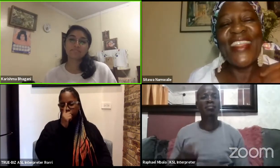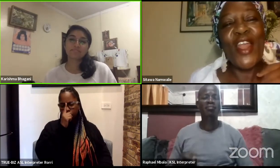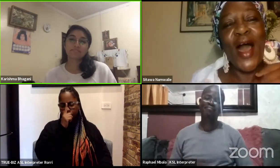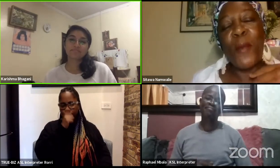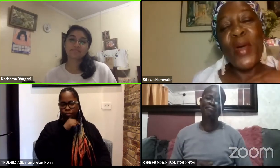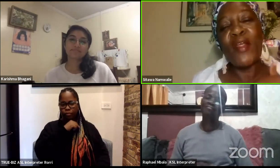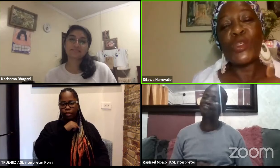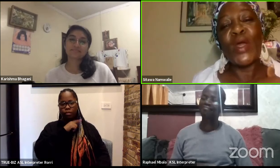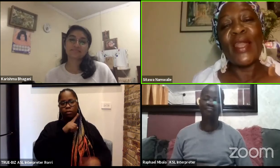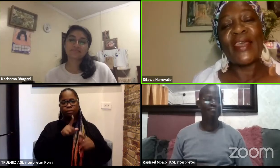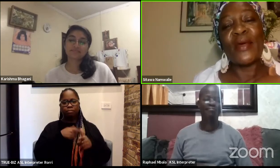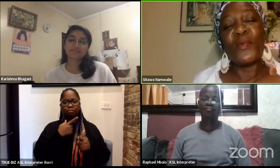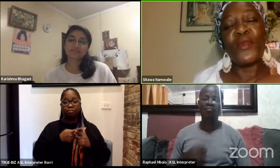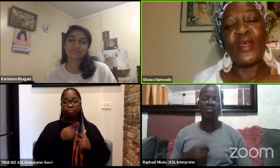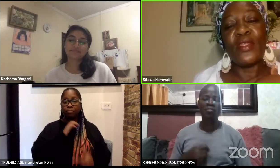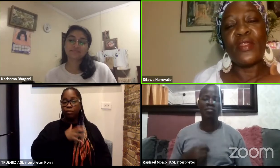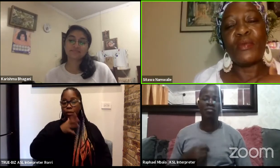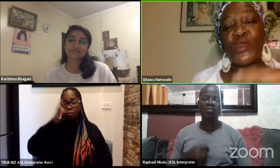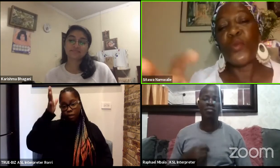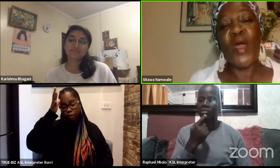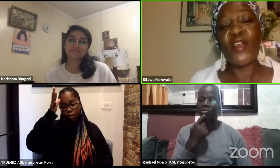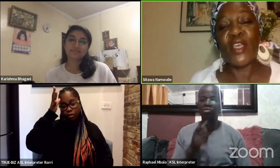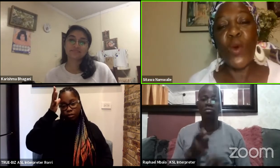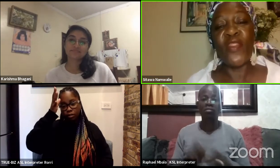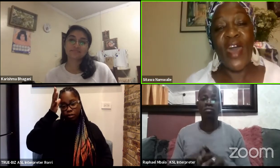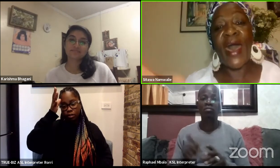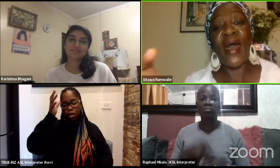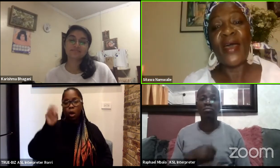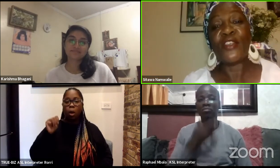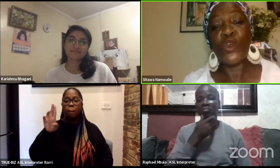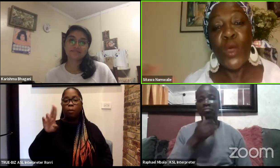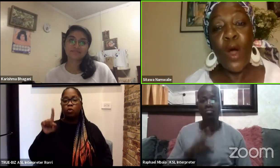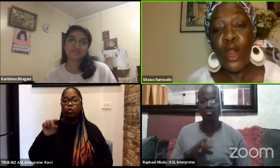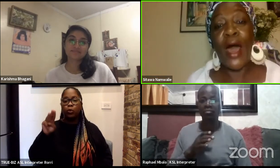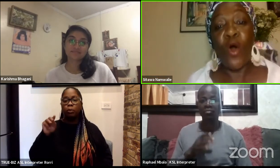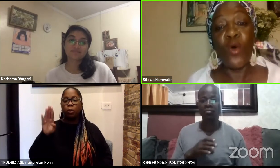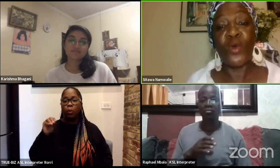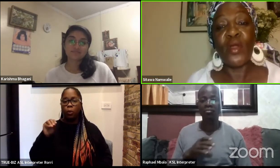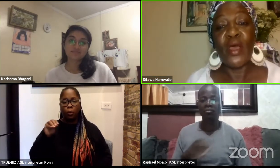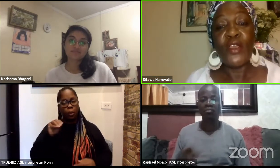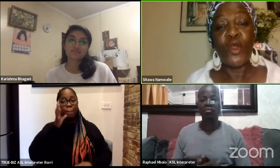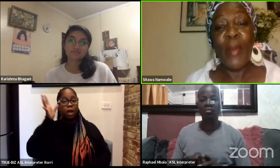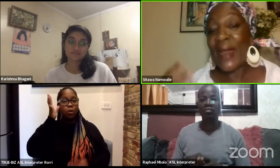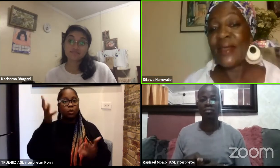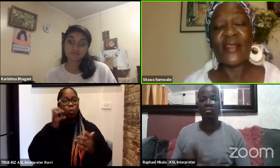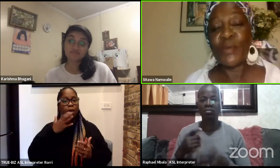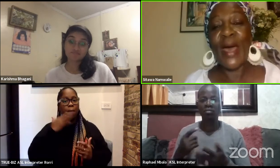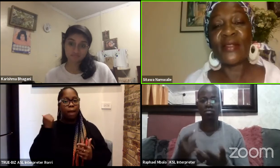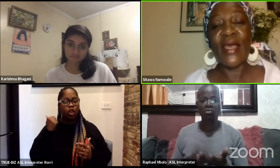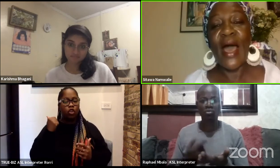and then our parents weren't like the mzungu parents, they weren't there, so we were on our own battling these battles.